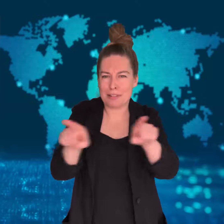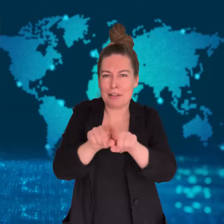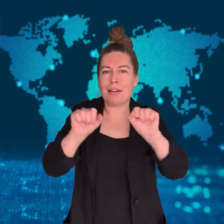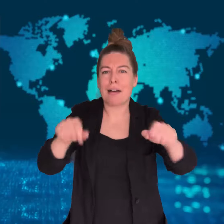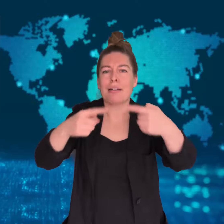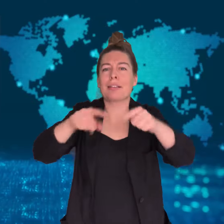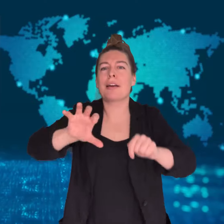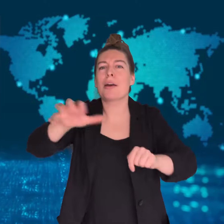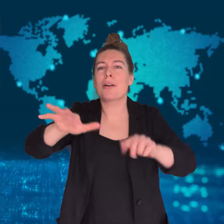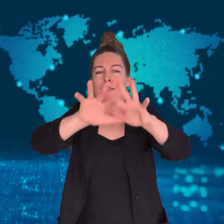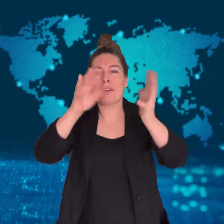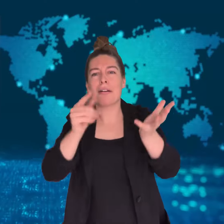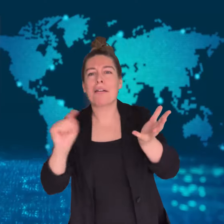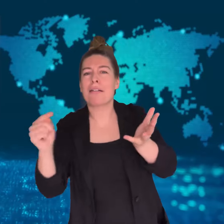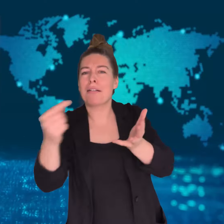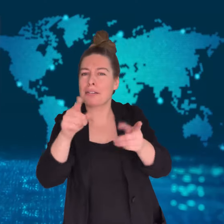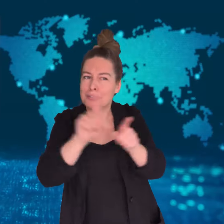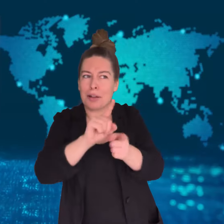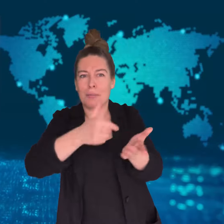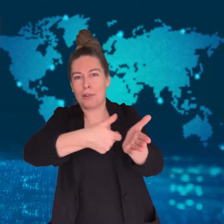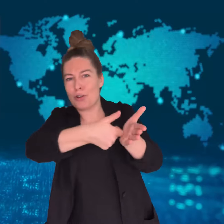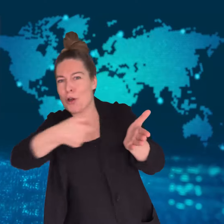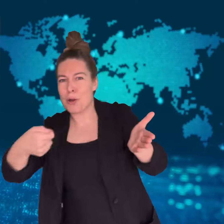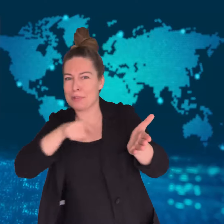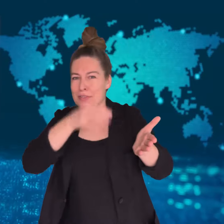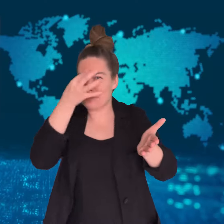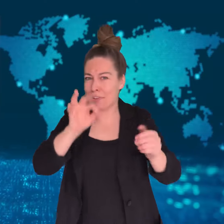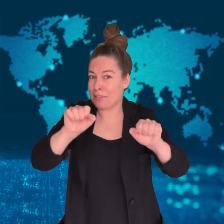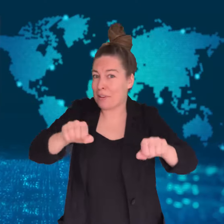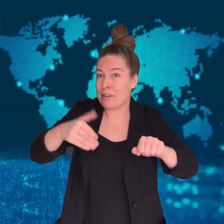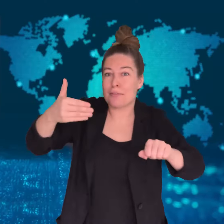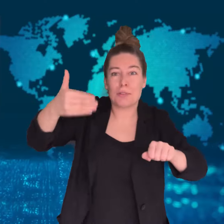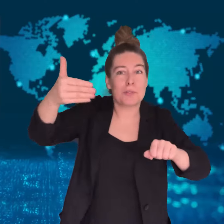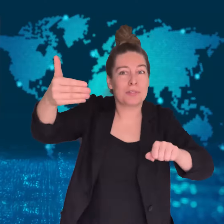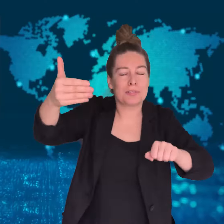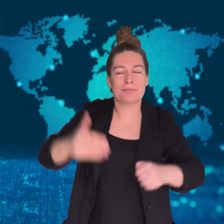Women's rights activists are hoping other countries will do the same.